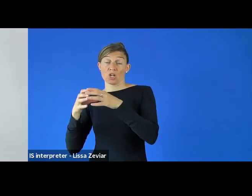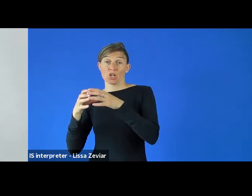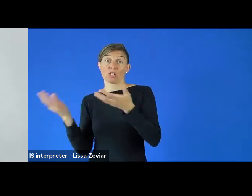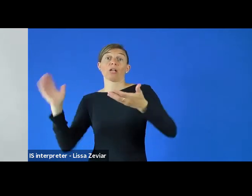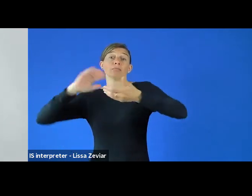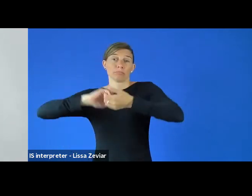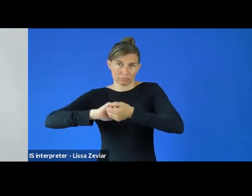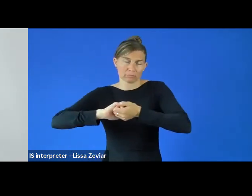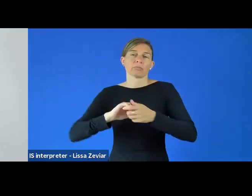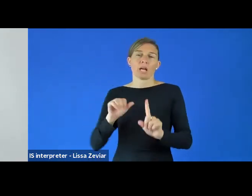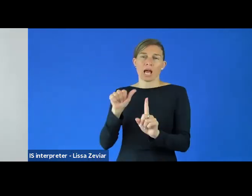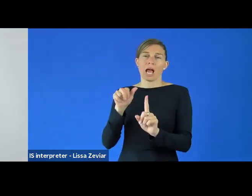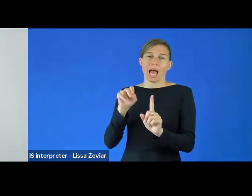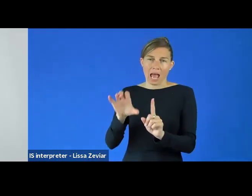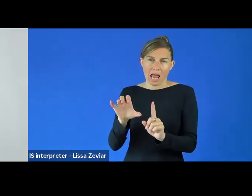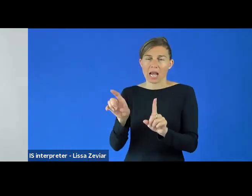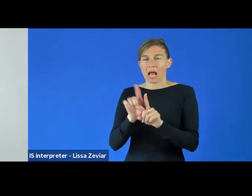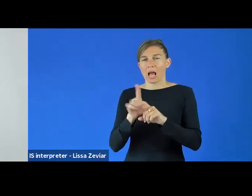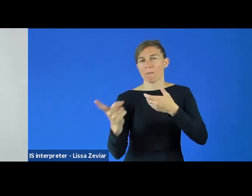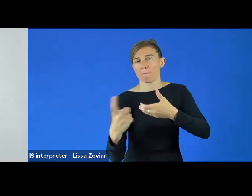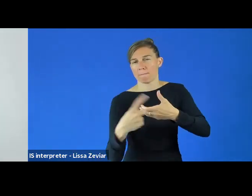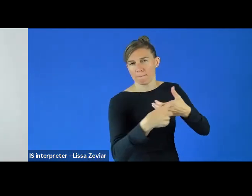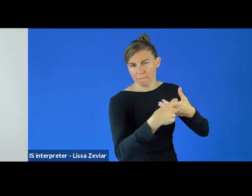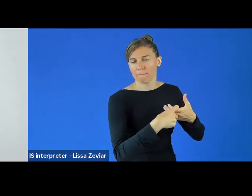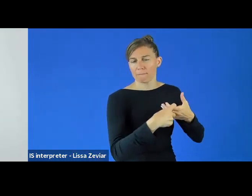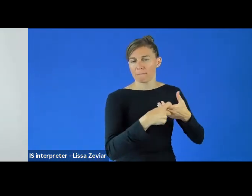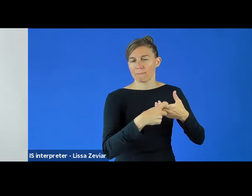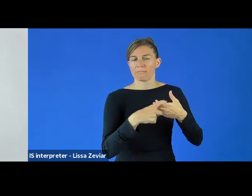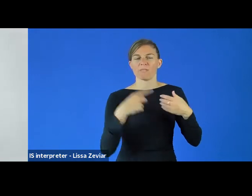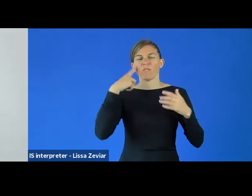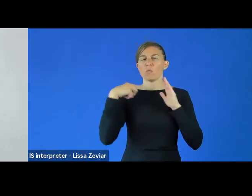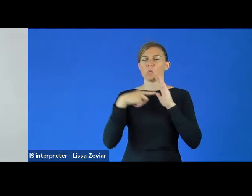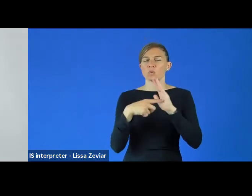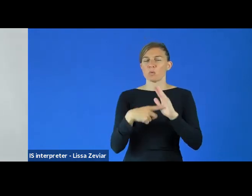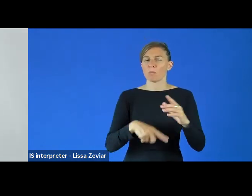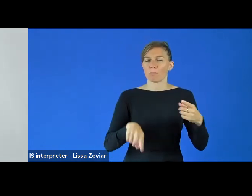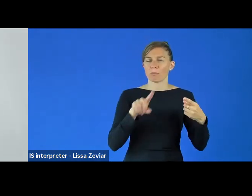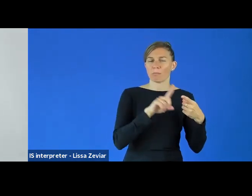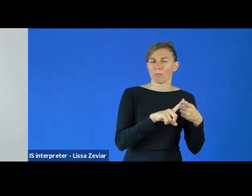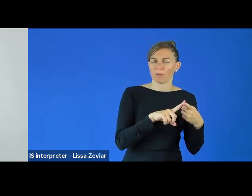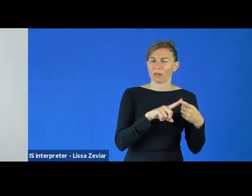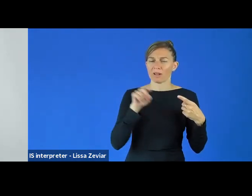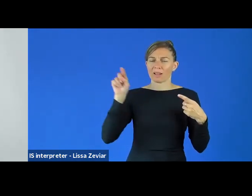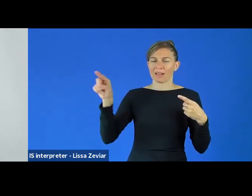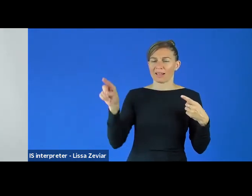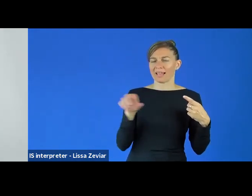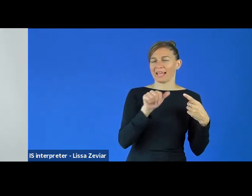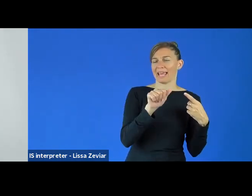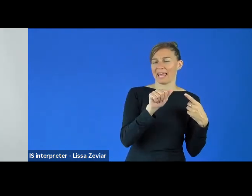the members and other partners such as Age Platform Europe, we will compile and gather different comments and concerns,